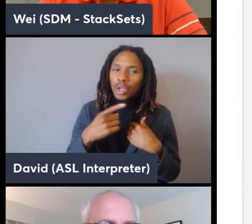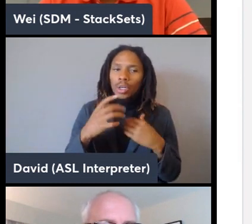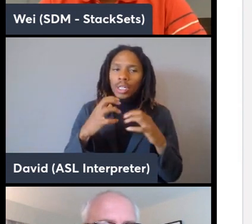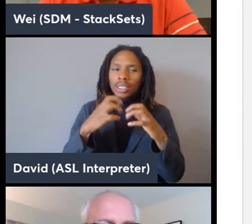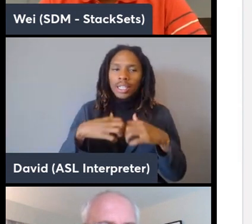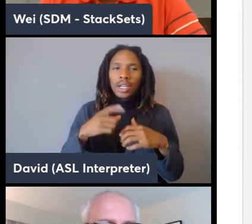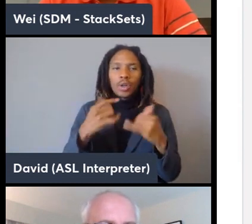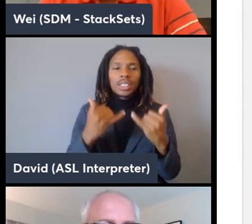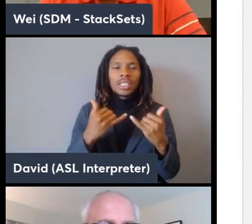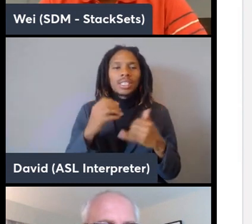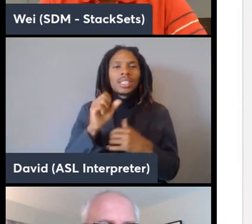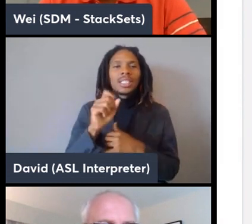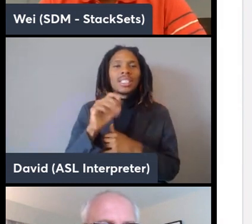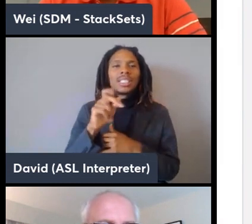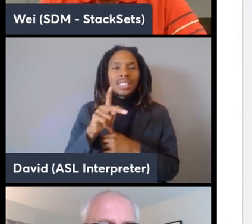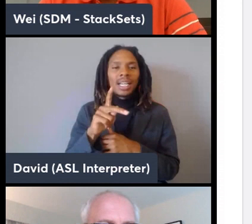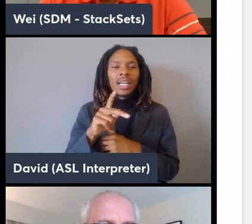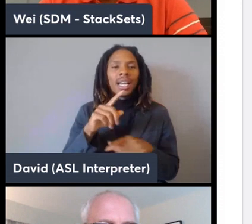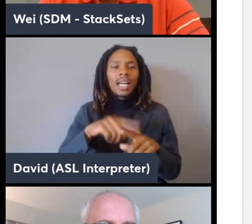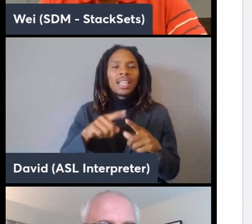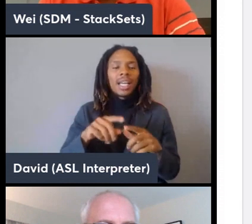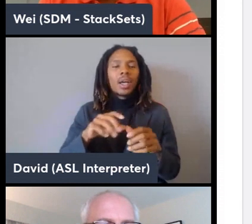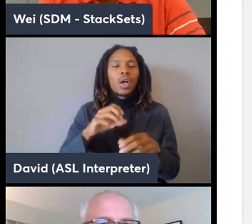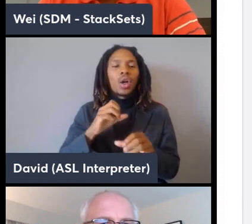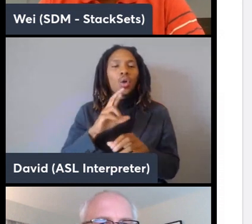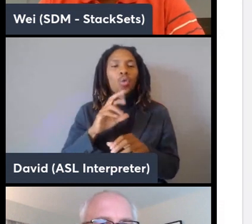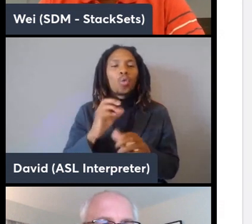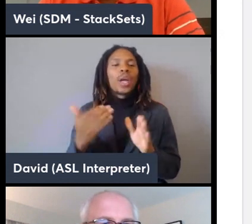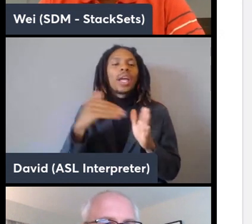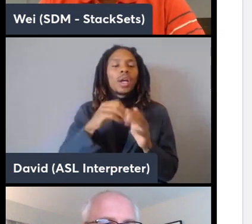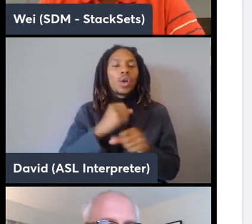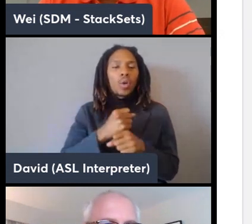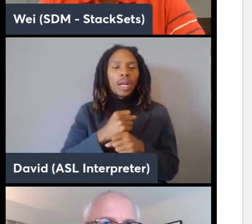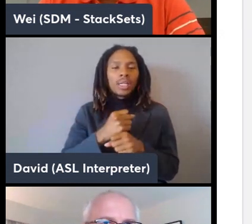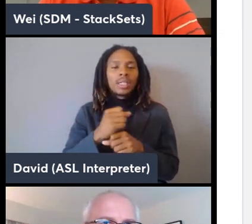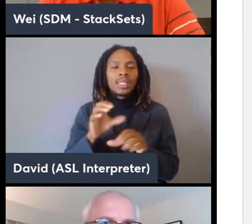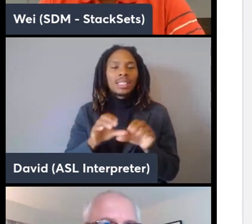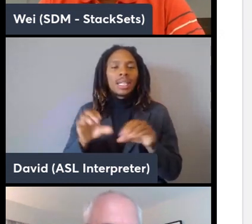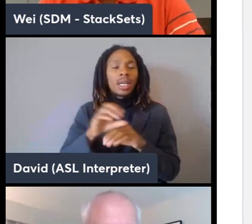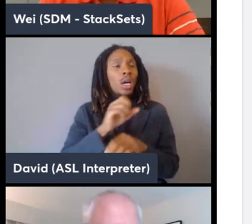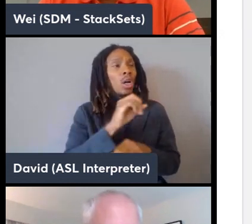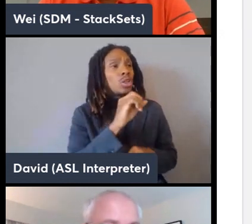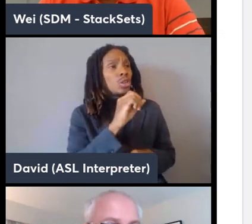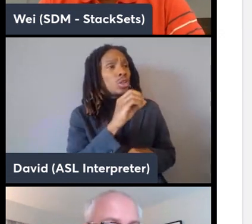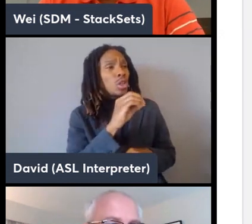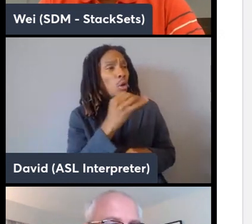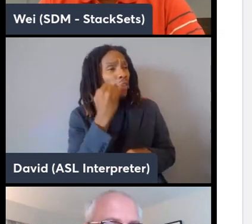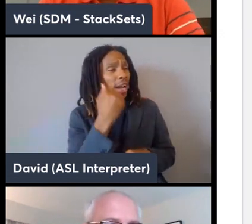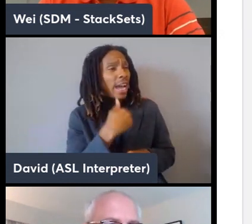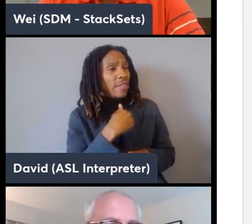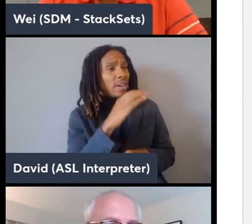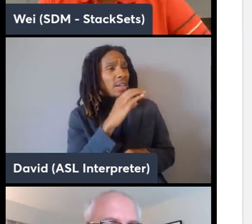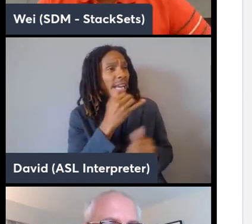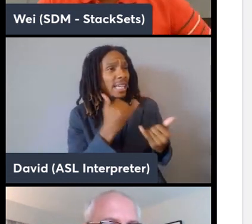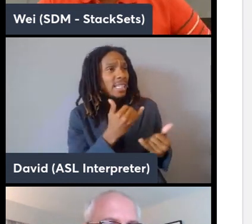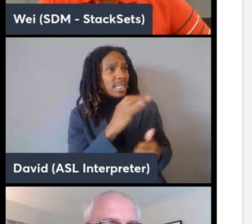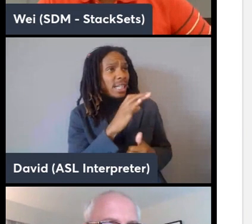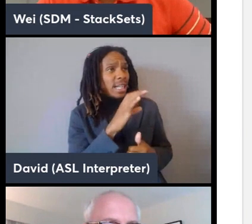and recreate them in StackSets. Oh, so if I have an existing CloudFormation template, I could still use it with this.